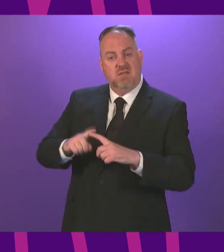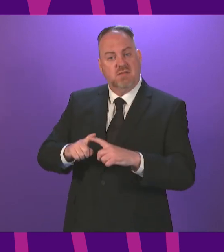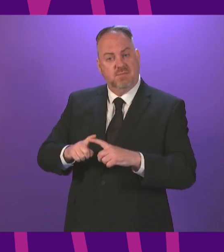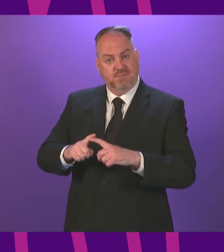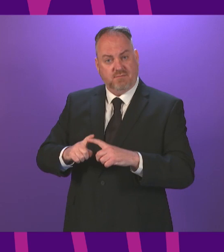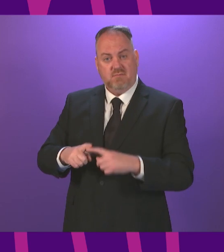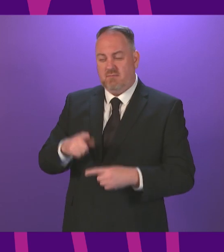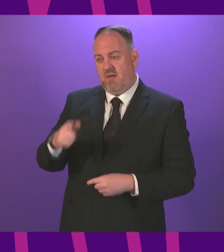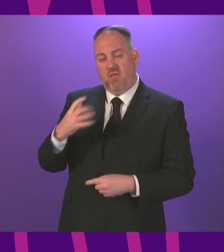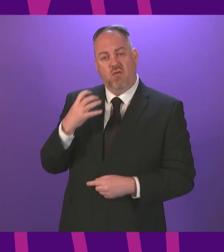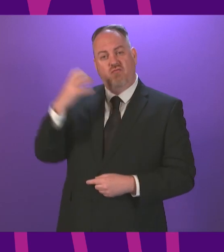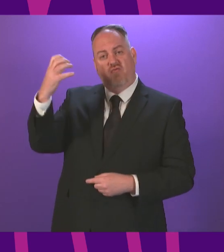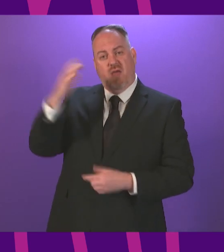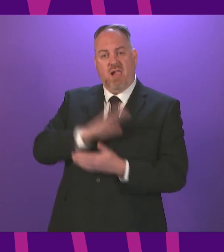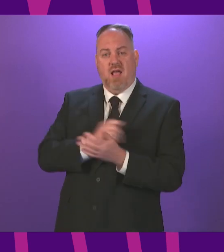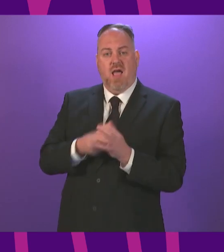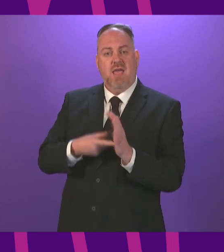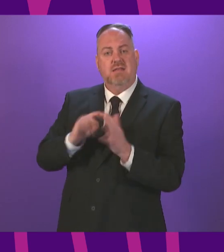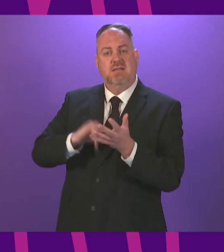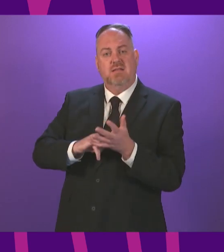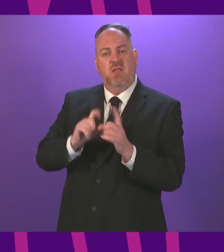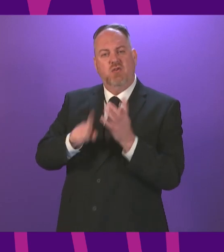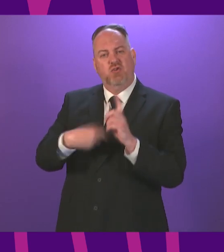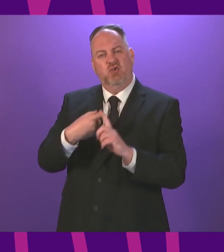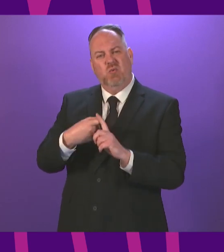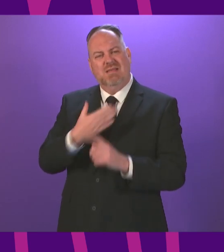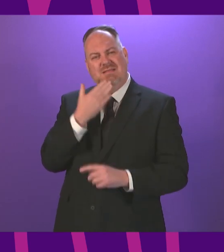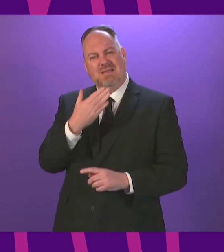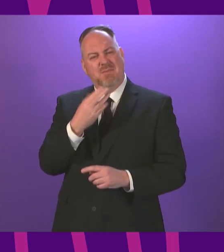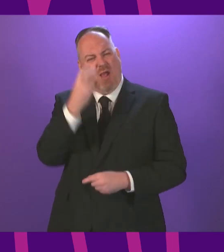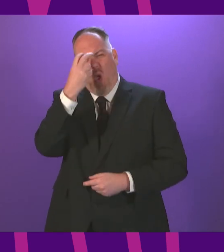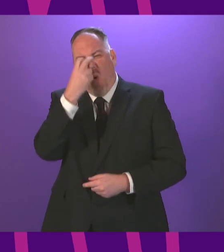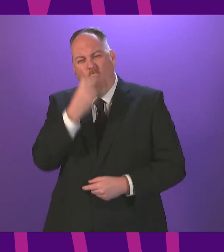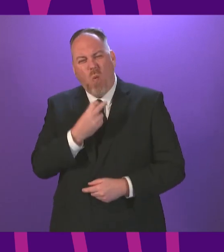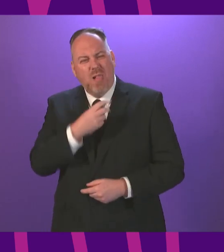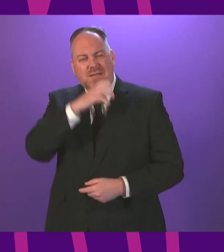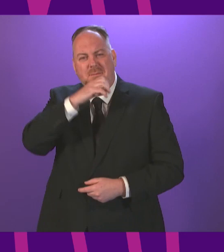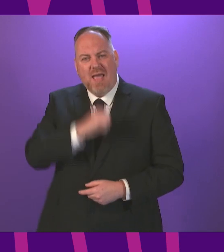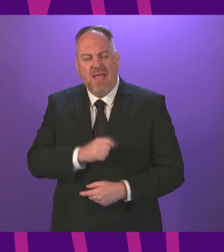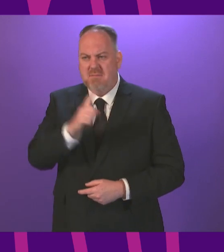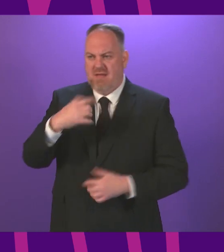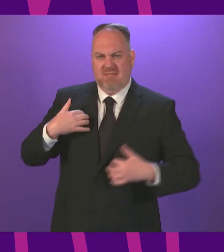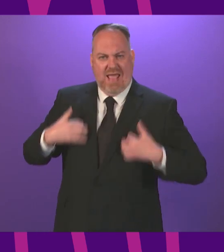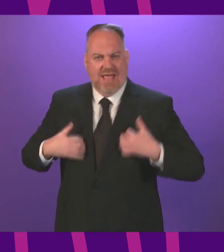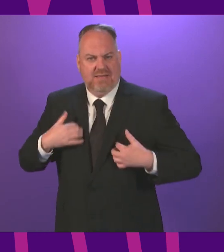His Royal Highness the Duke of Edinburgh is of an elderly man. He was active, vigorous, gruff,